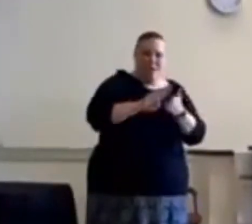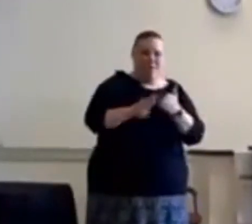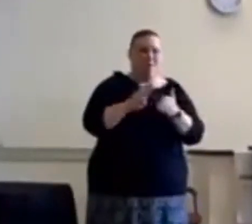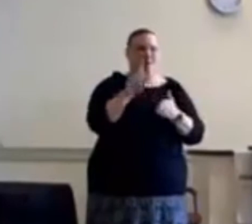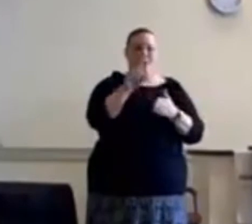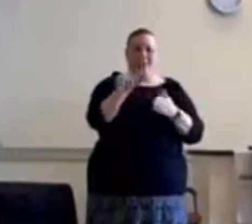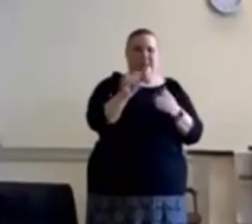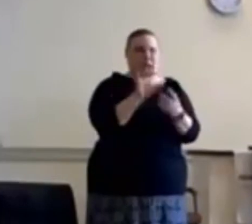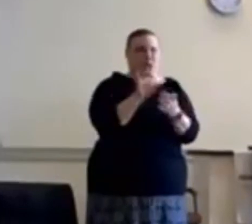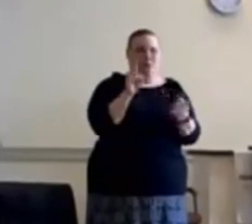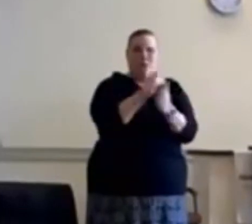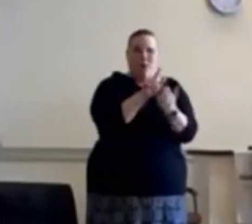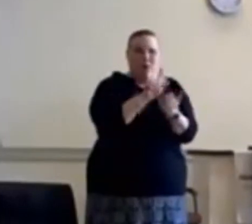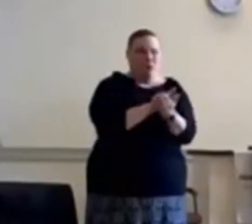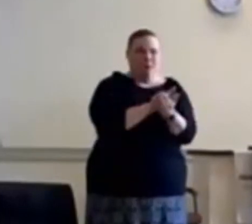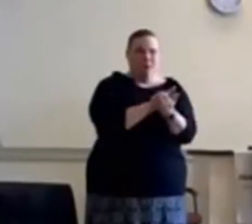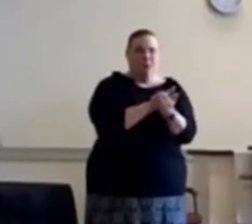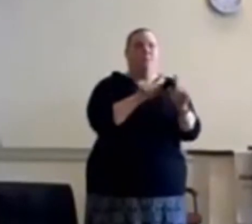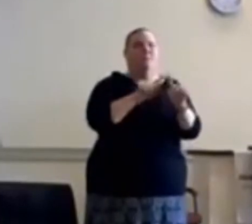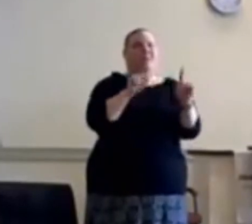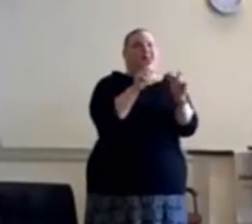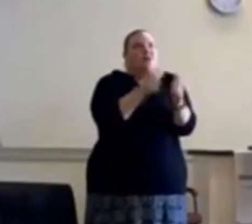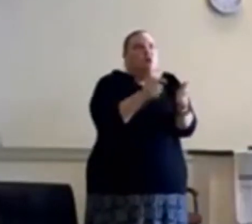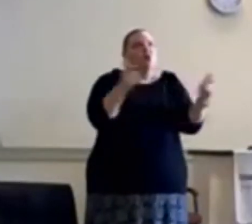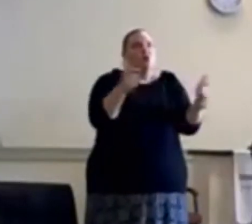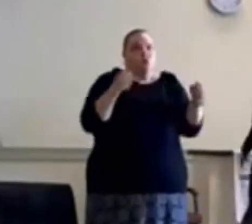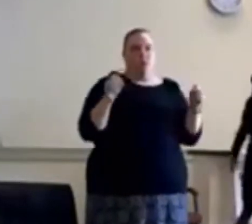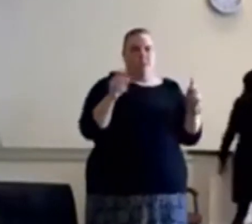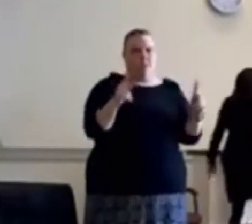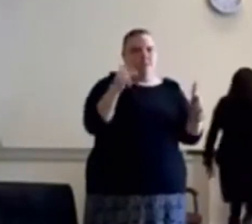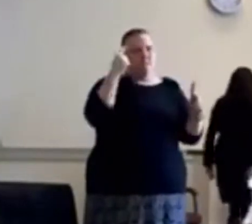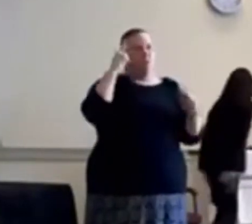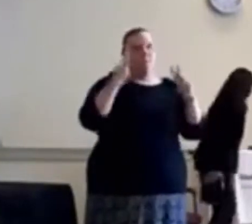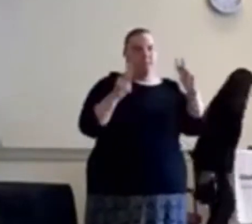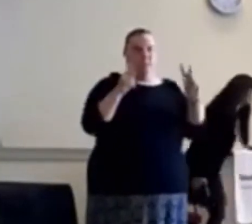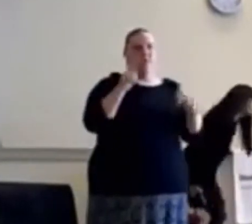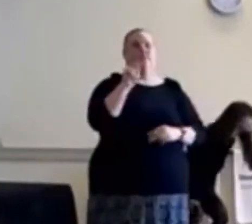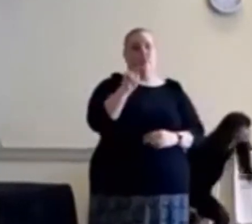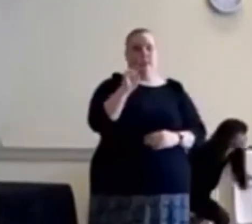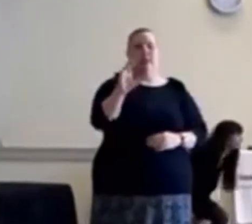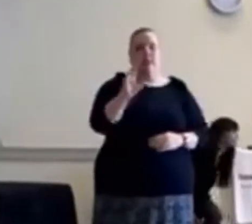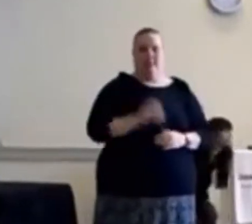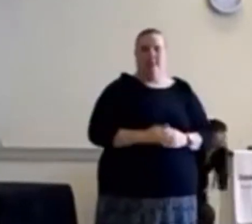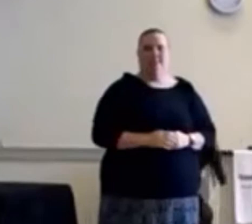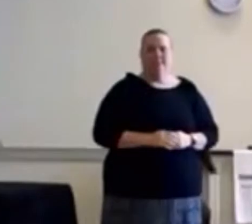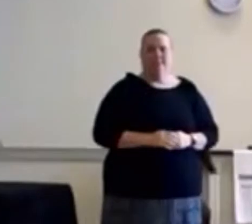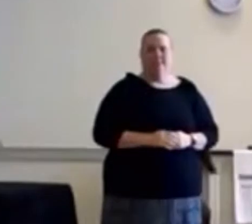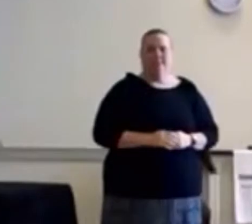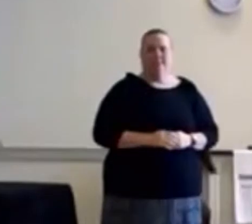presents a huge opportunity to the people of North Carolina. We will be